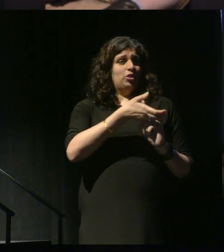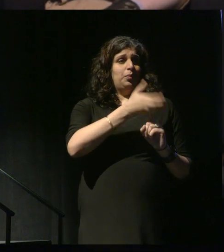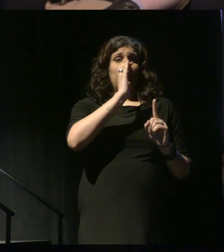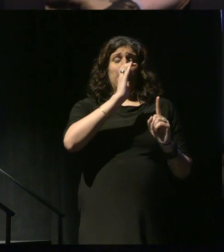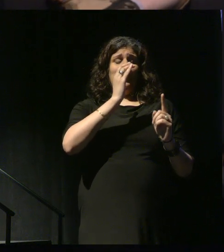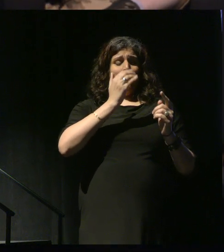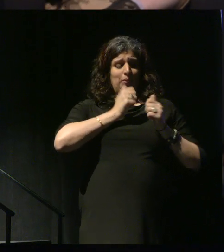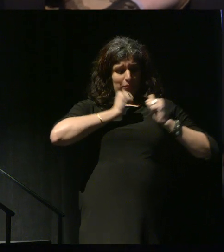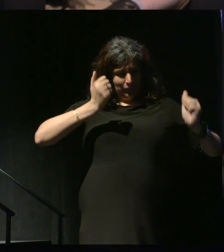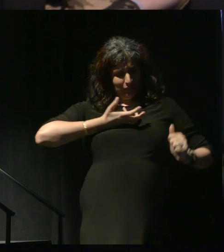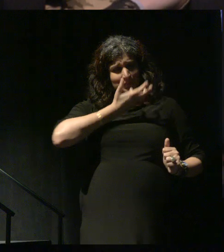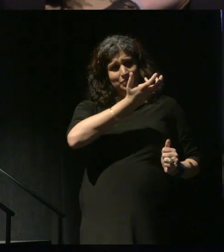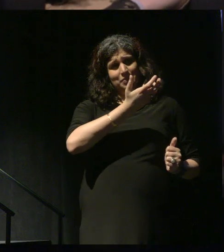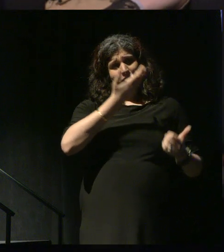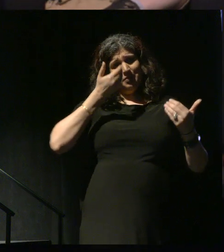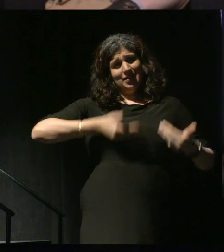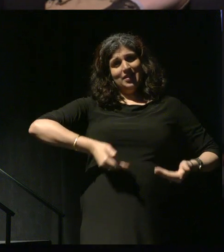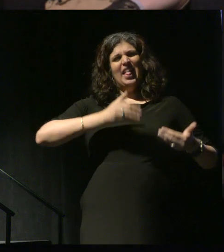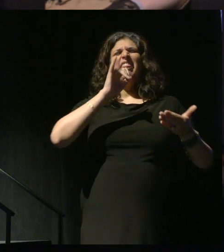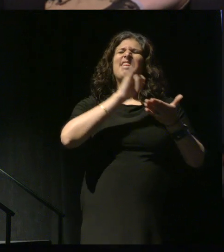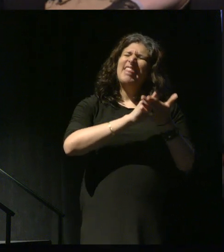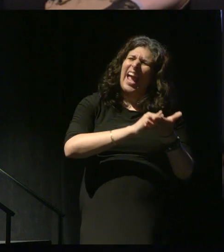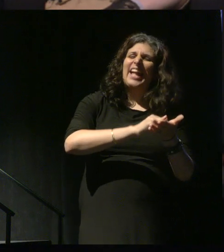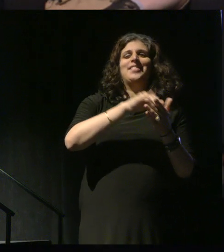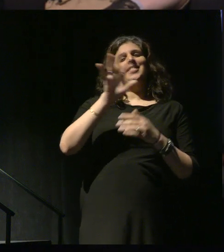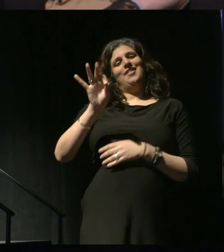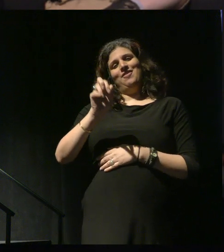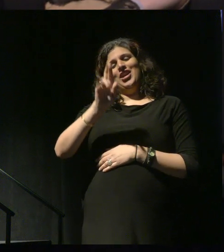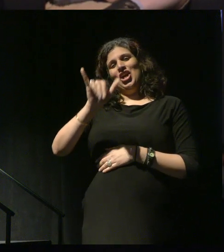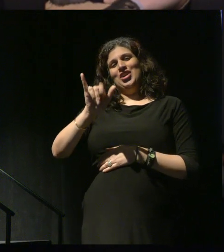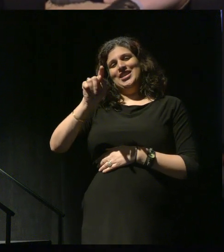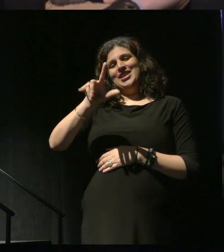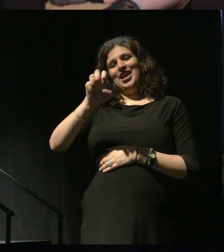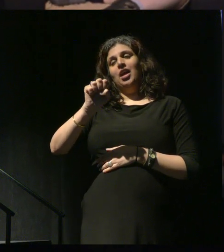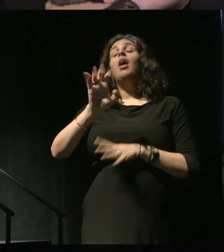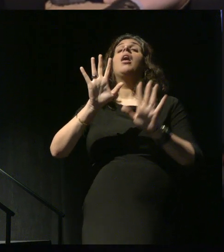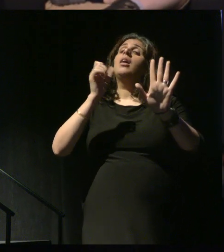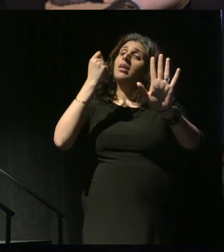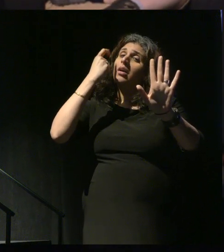and that's really the fairytale. It's not about the, I mean, don't get me wrong,